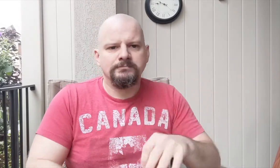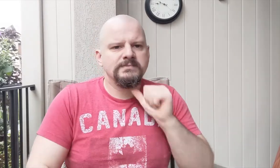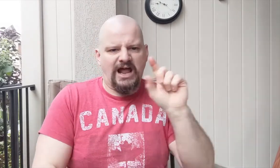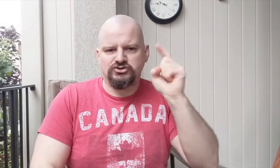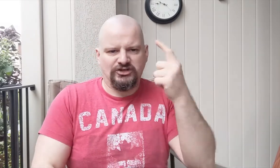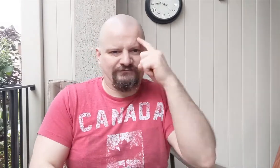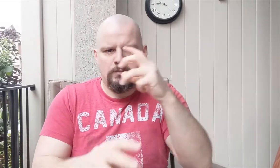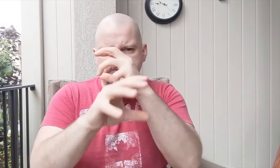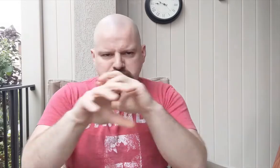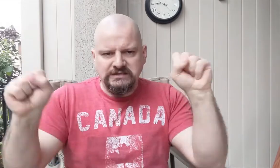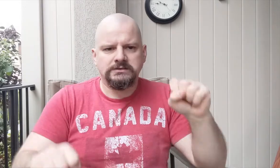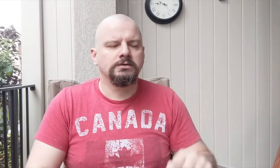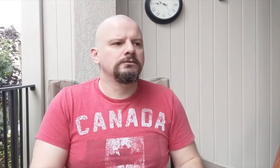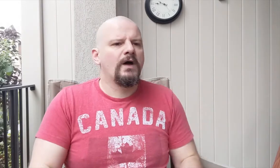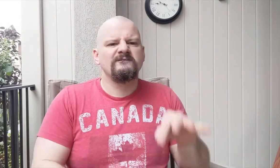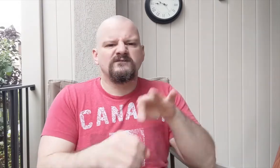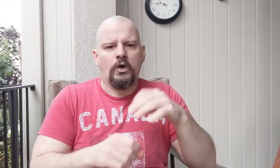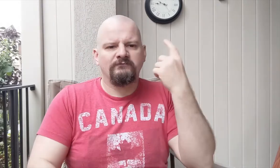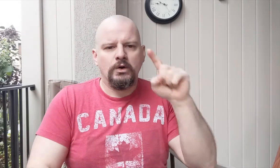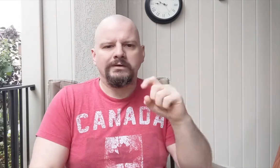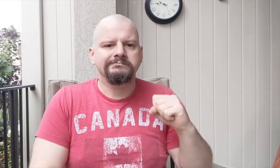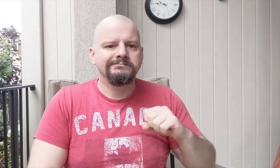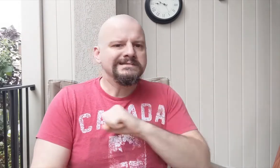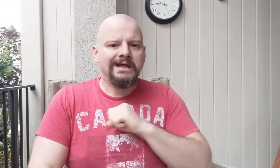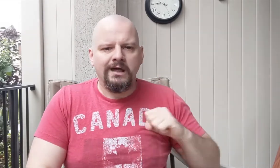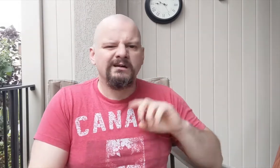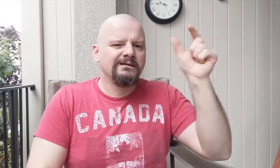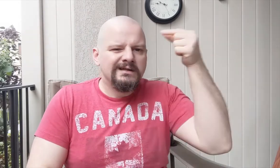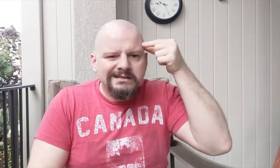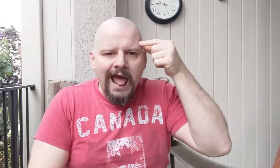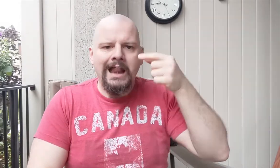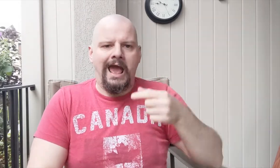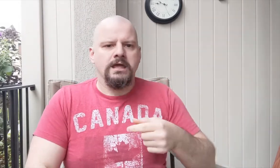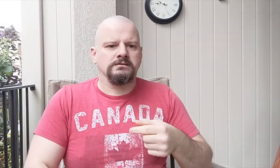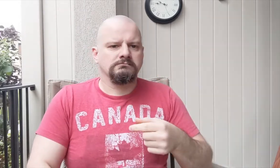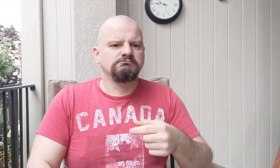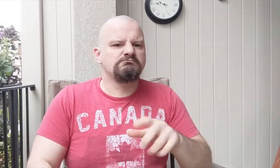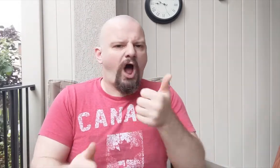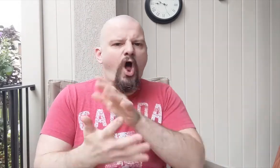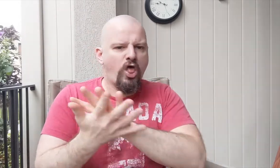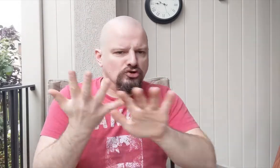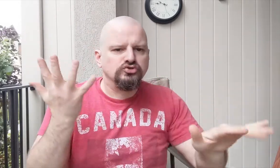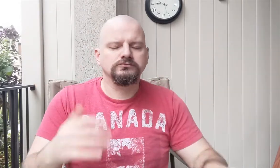It's not just for the president. Senators, delegates and others too.